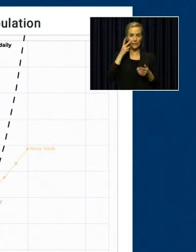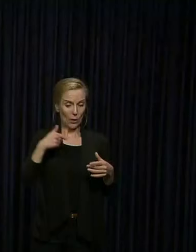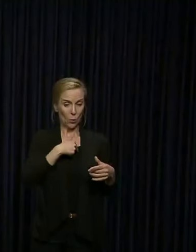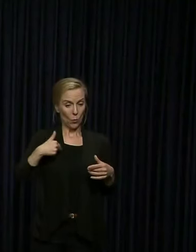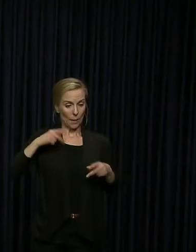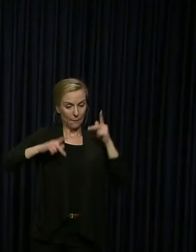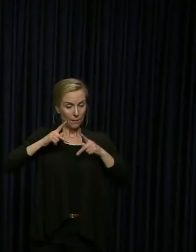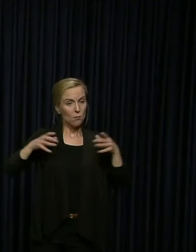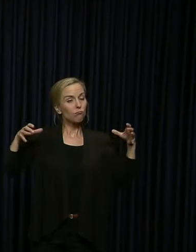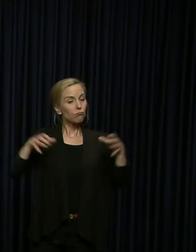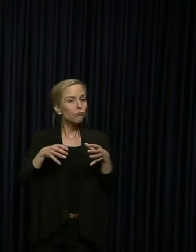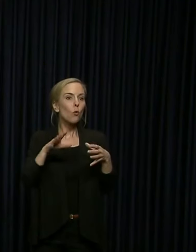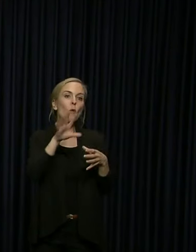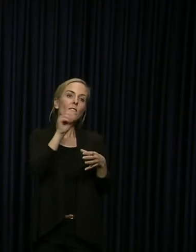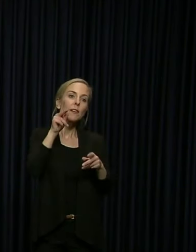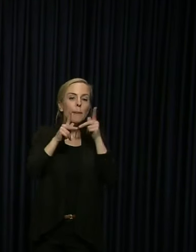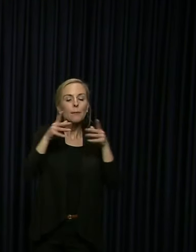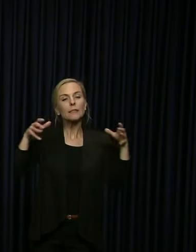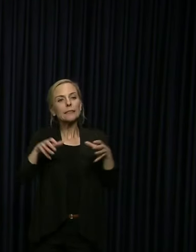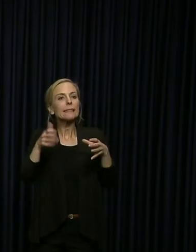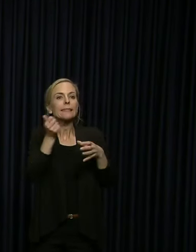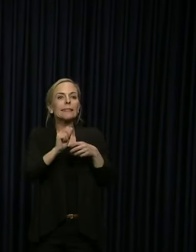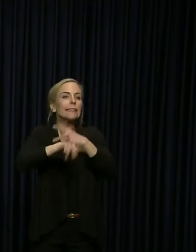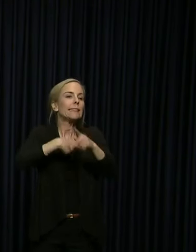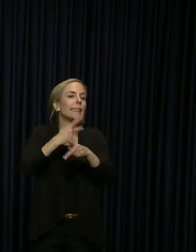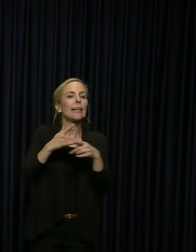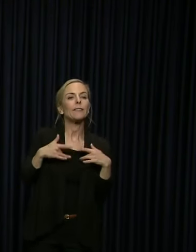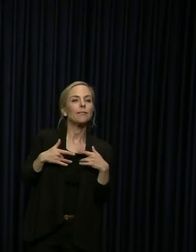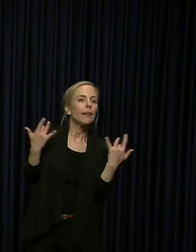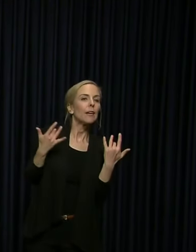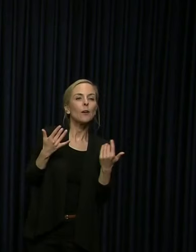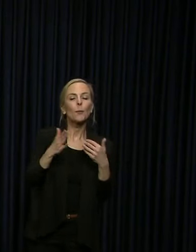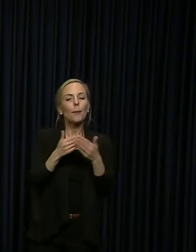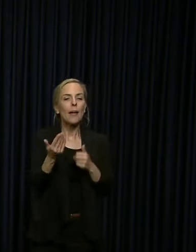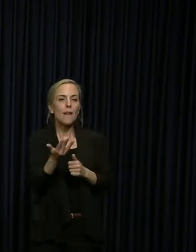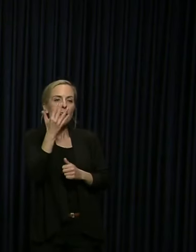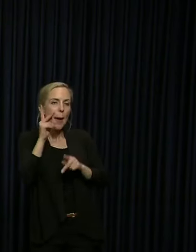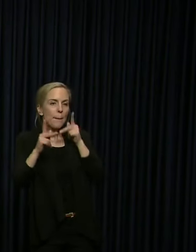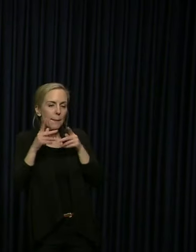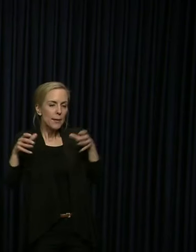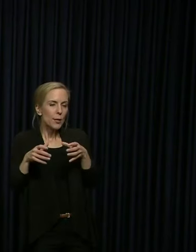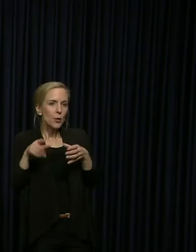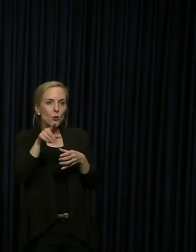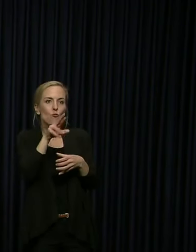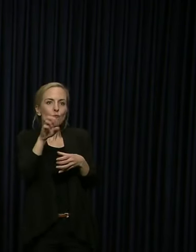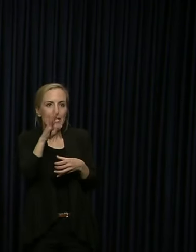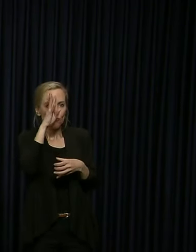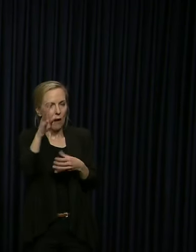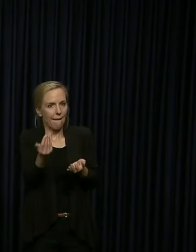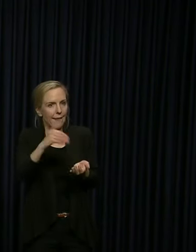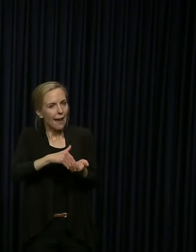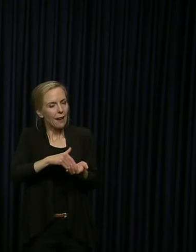LEFT THEY NORMALIZE IT SO IT'S WHEN EACH STATE HAD ONE CASE PER